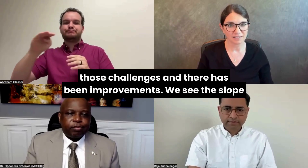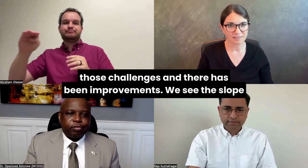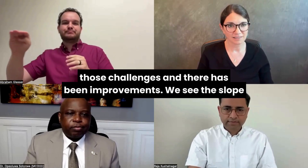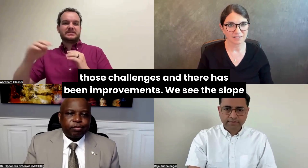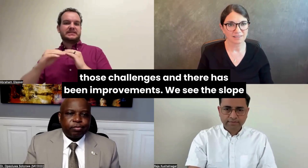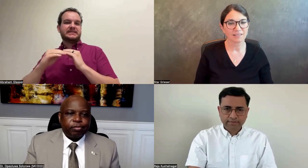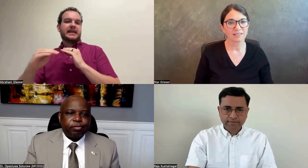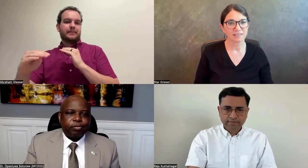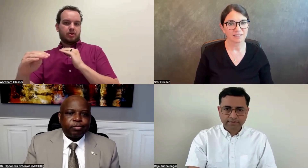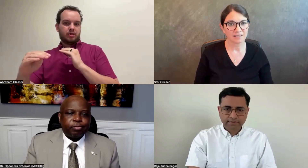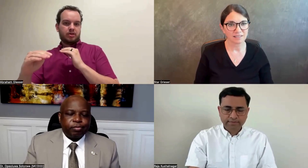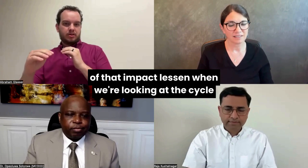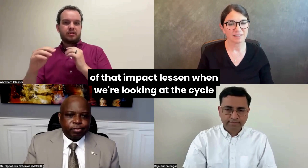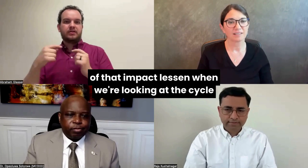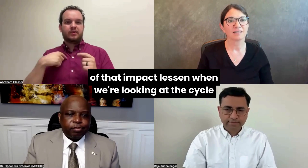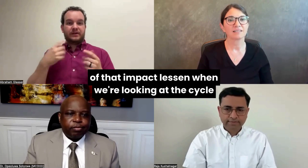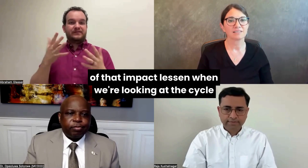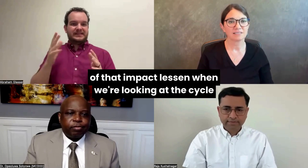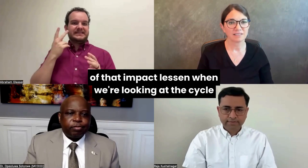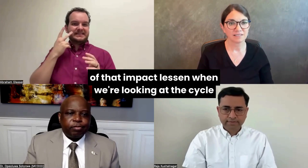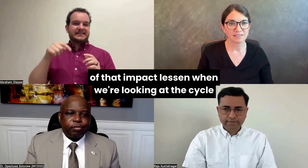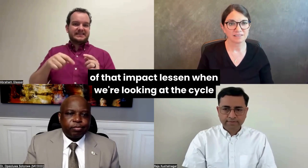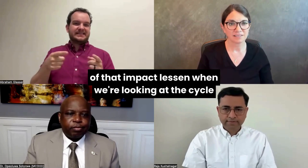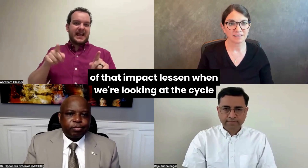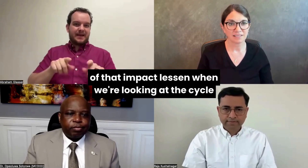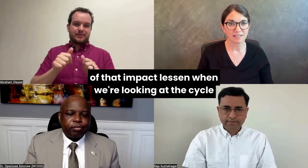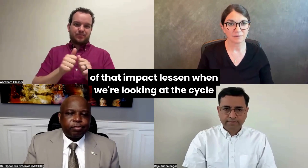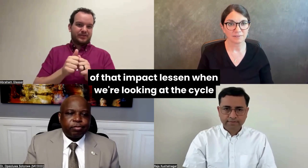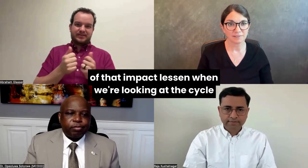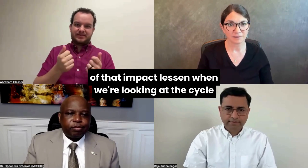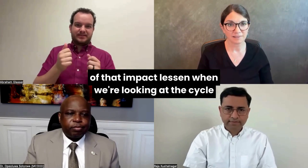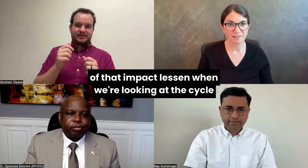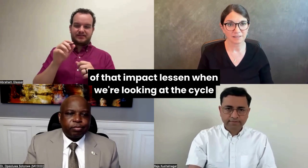of that impact lessen when we're looking at the cycle